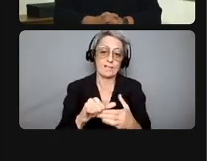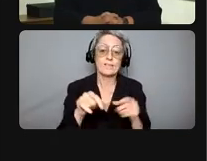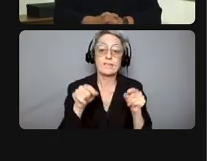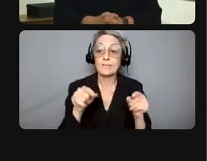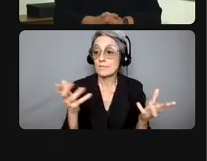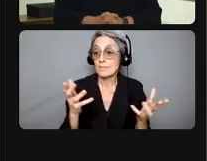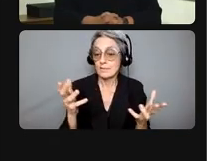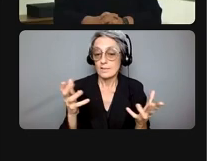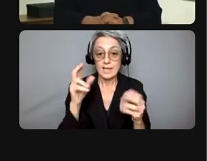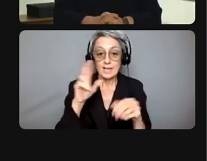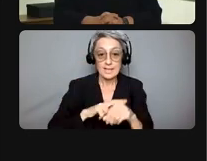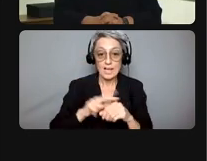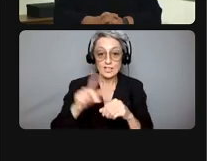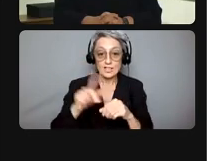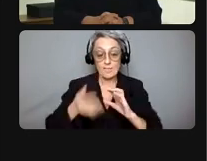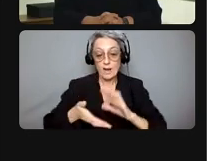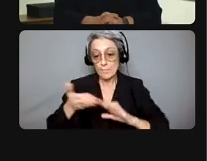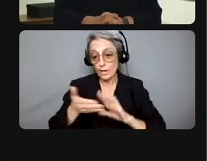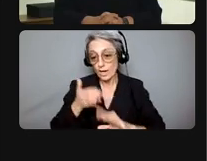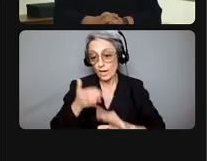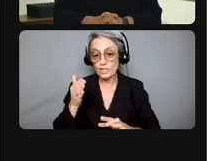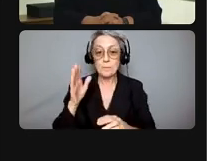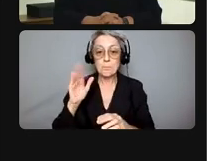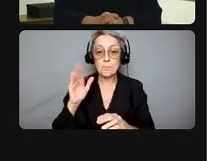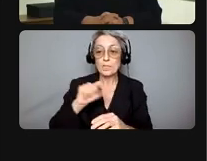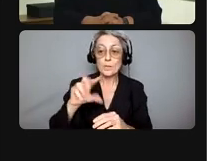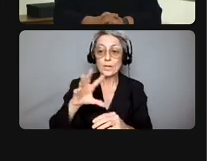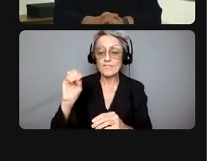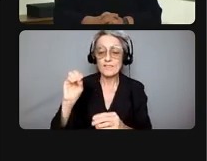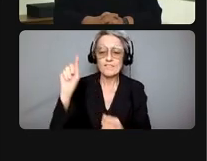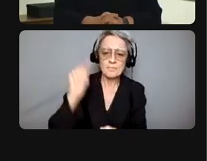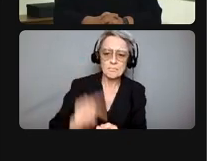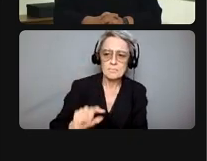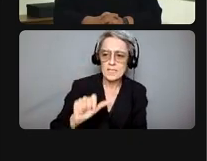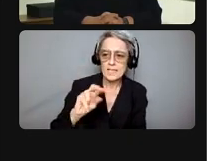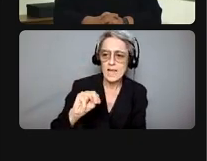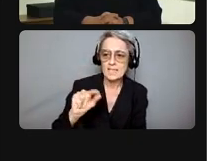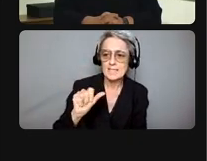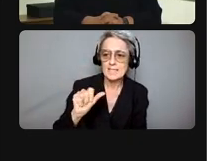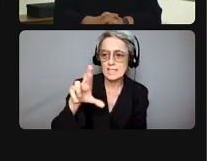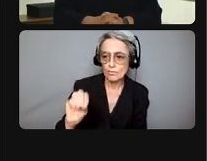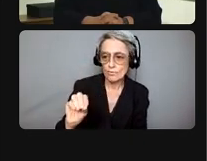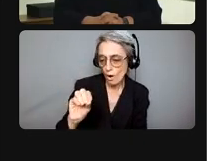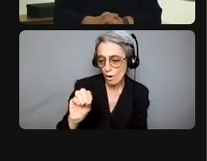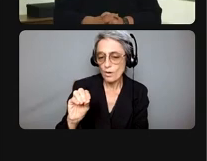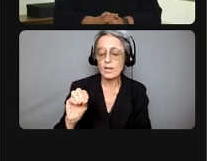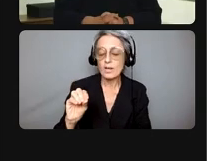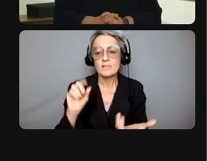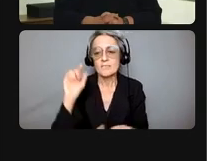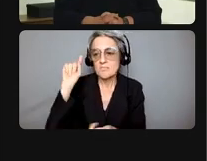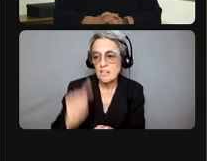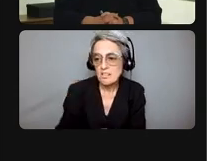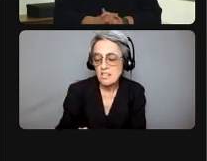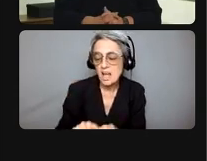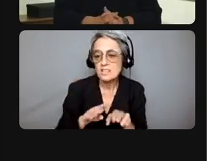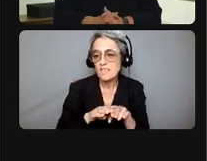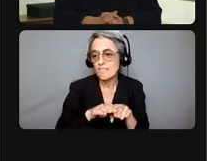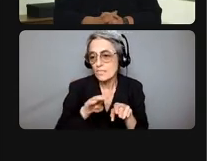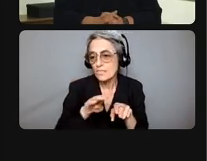on a pathway to net zero by 2050 or sooner. A number of other countries that have a smaller footprint are looking at 2030, 2040 to deliver on their goal.